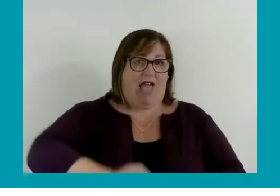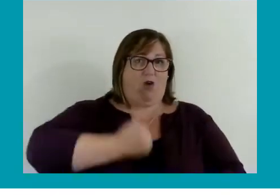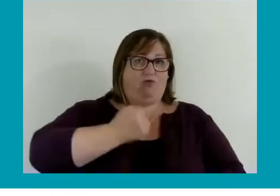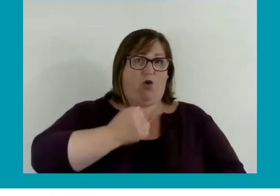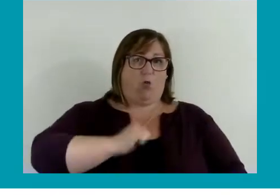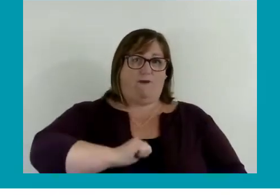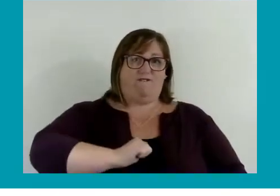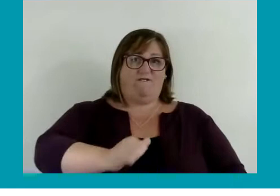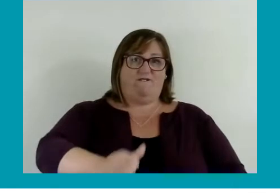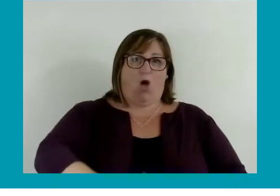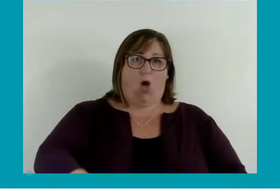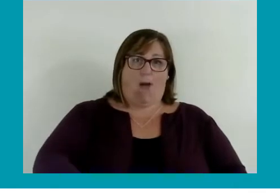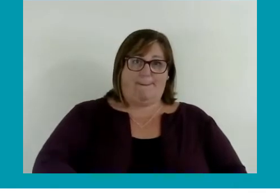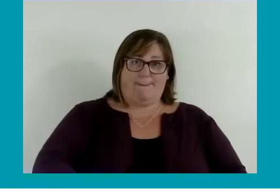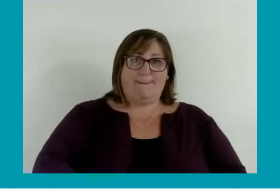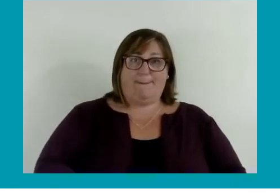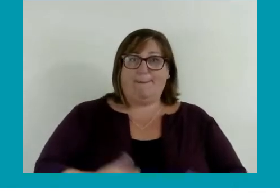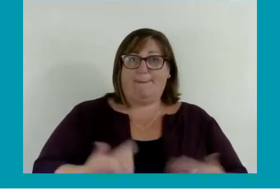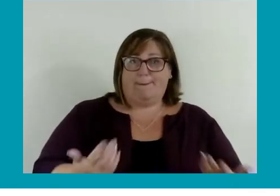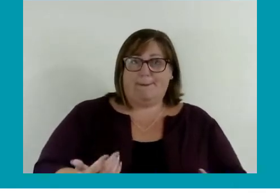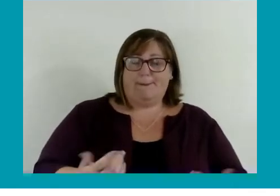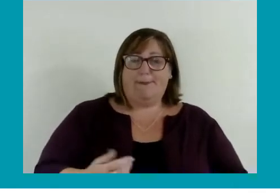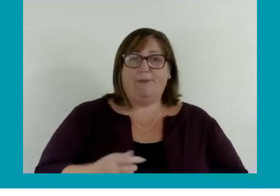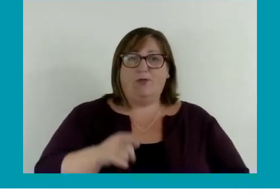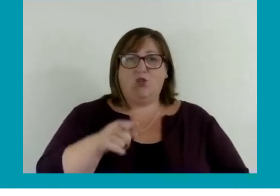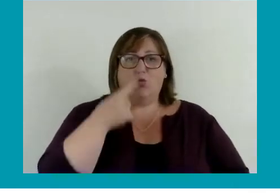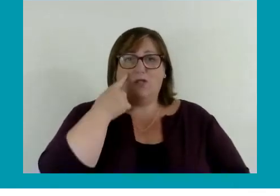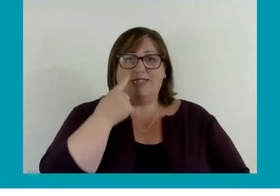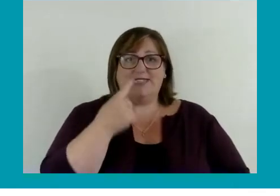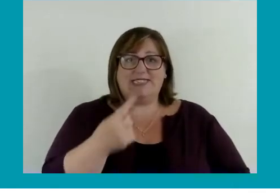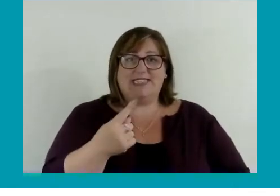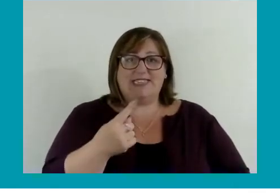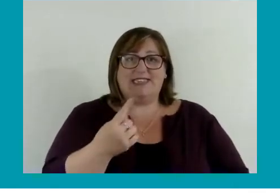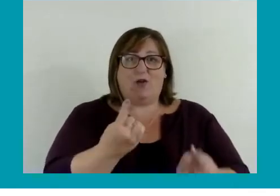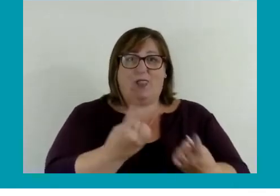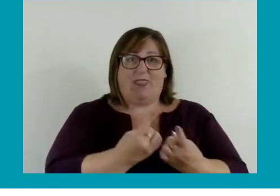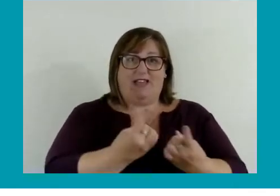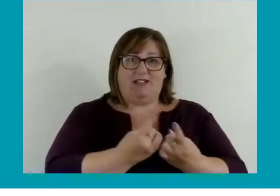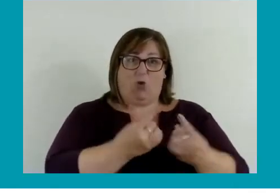lexford estate um and you'll see products on our shelves in waitrose supermarkets that have come